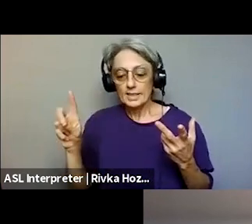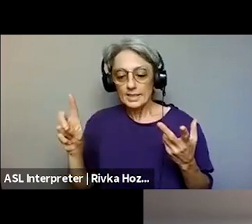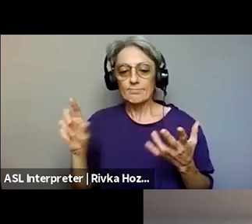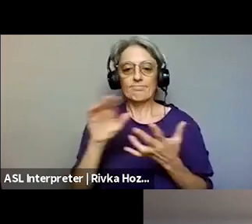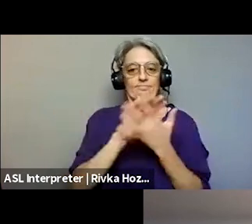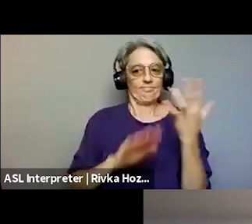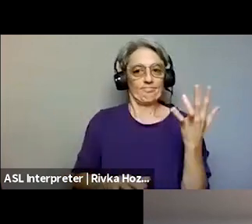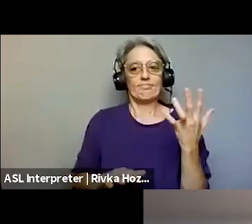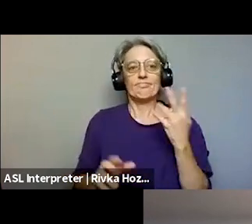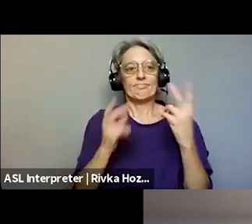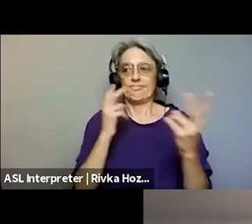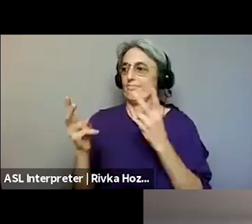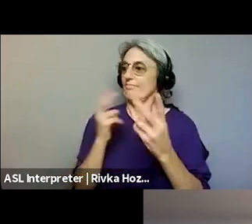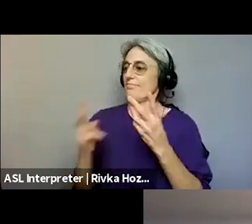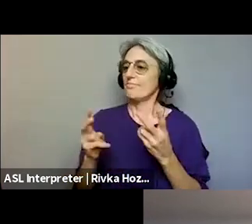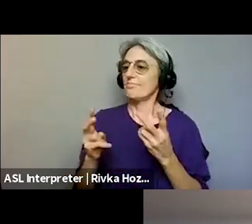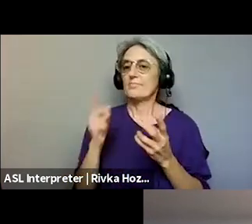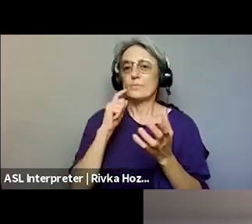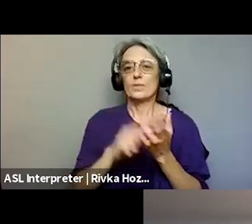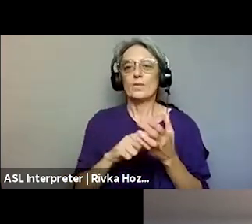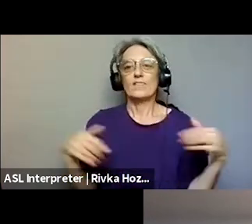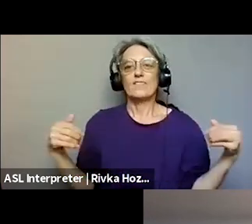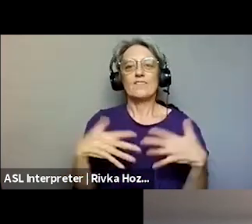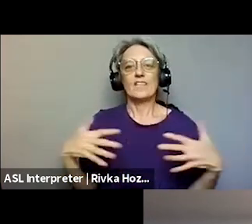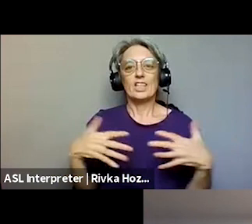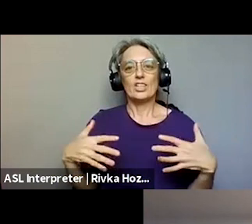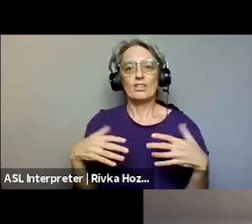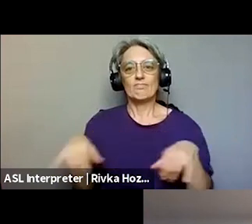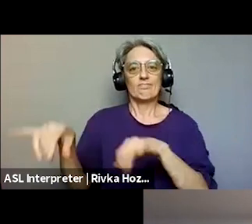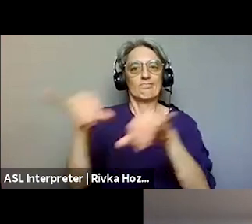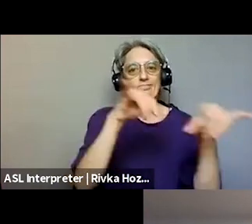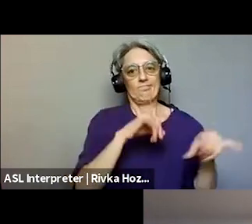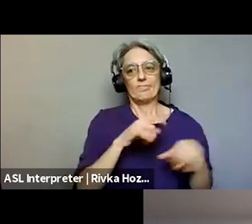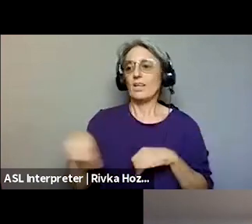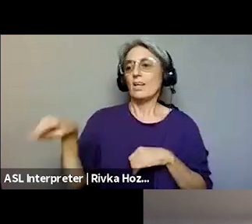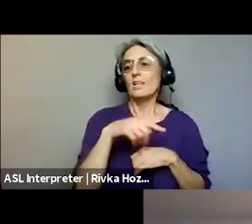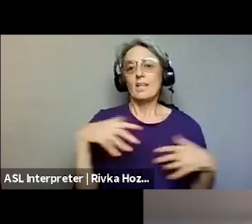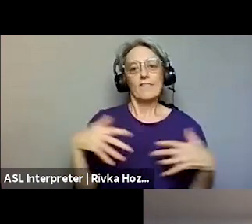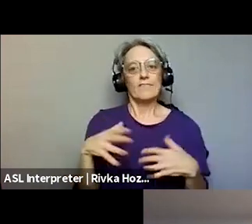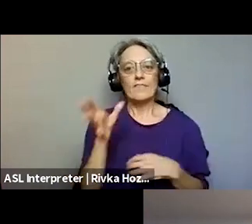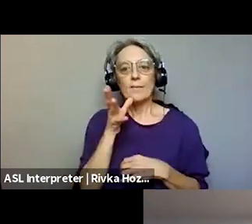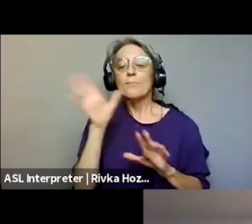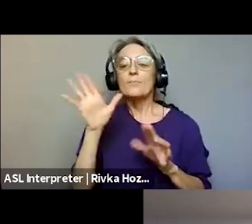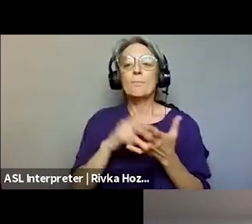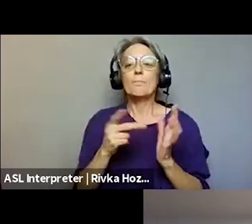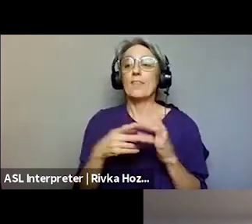have seen this fear across that they are fearful of their children being taken away from them.